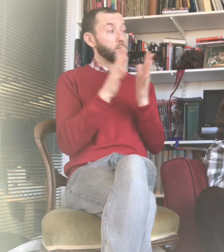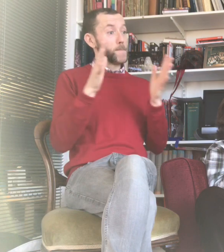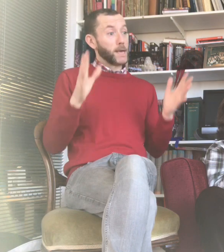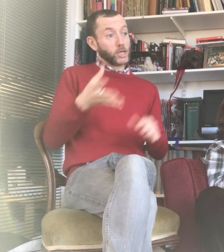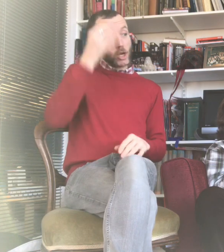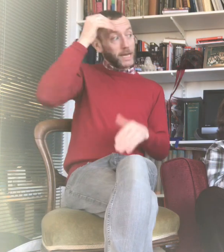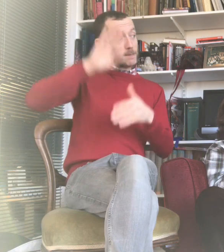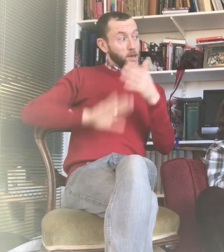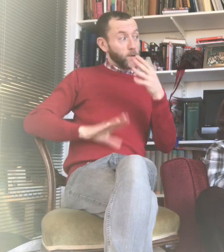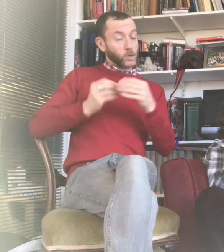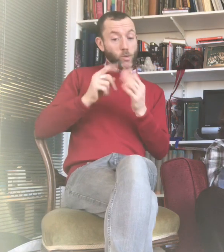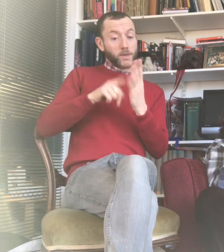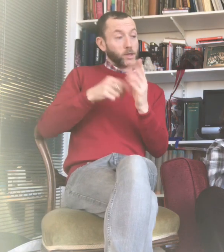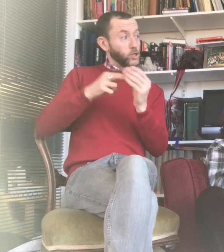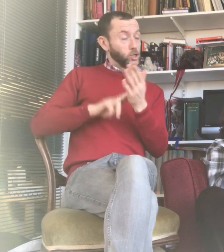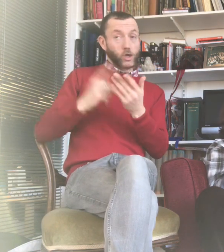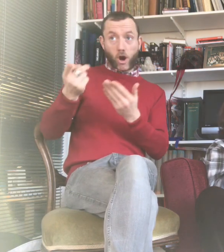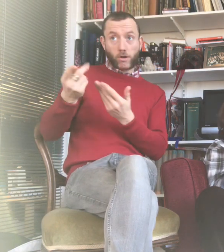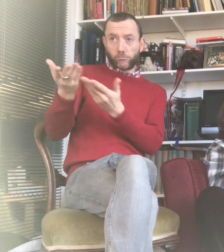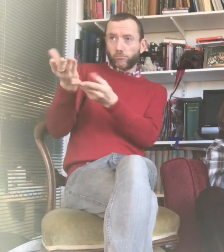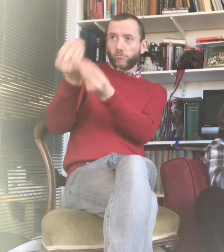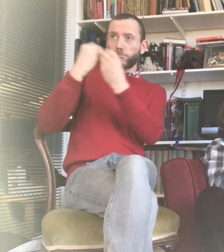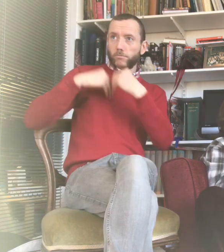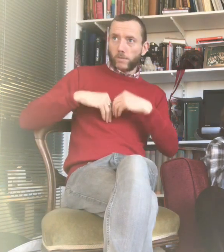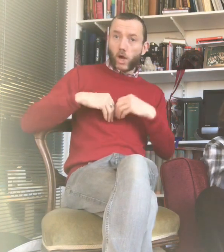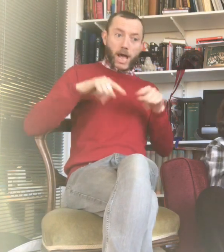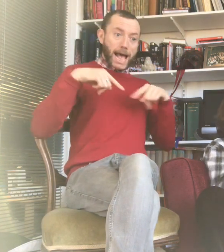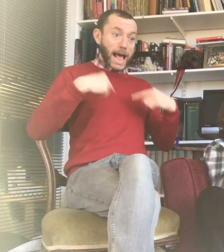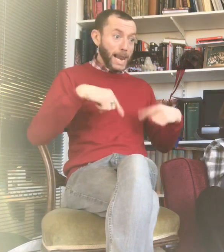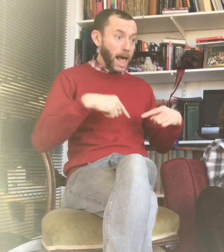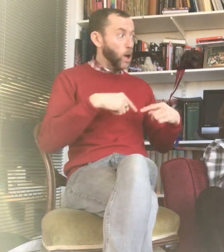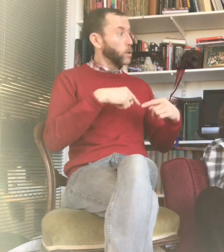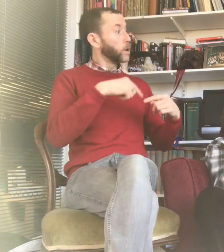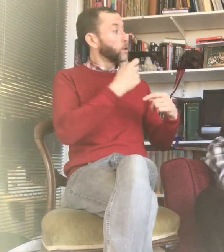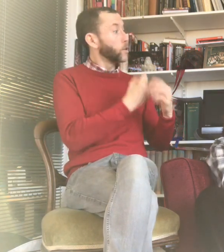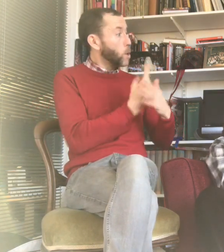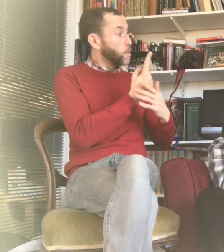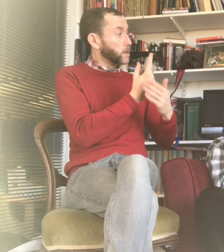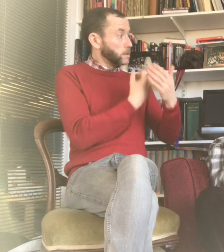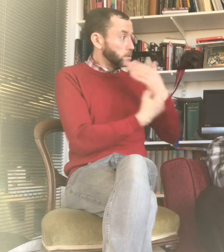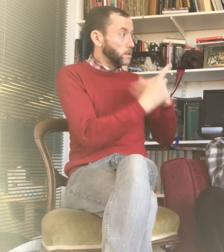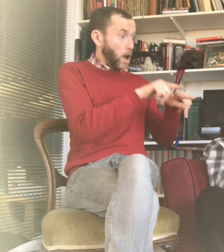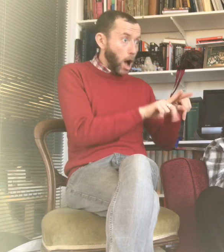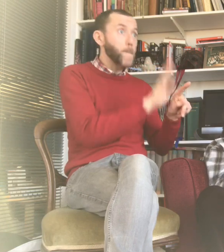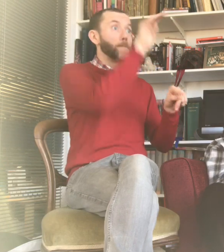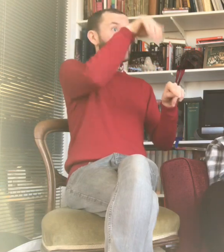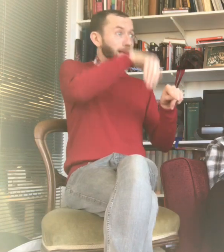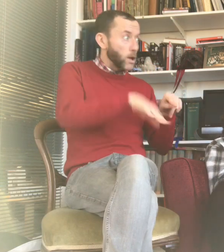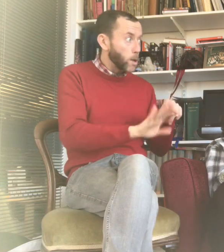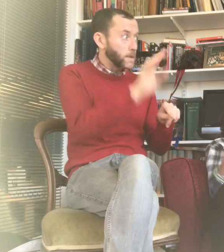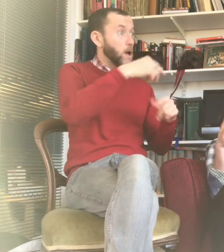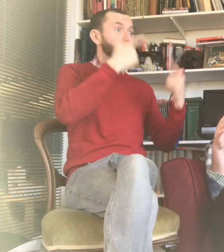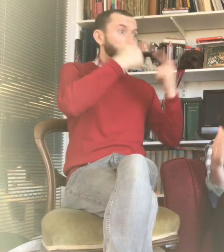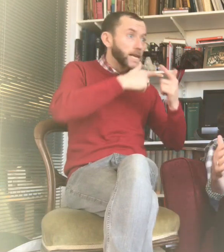John, was to allow each moment to be what it is. To be funny, to be tragic, to be